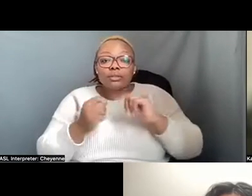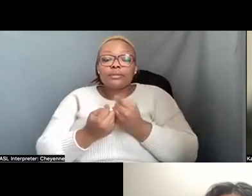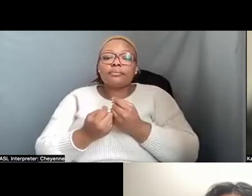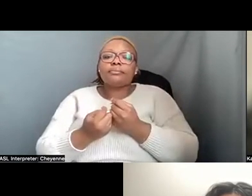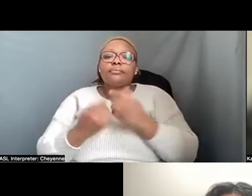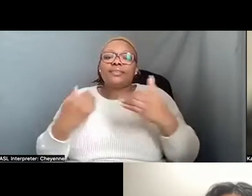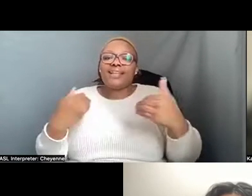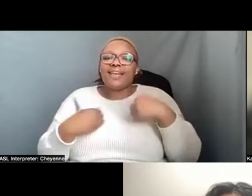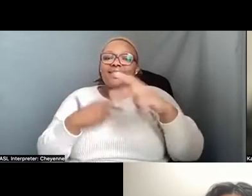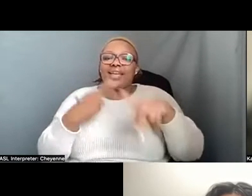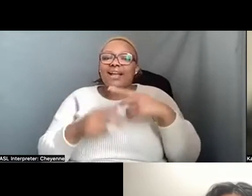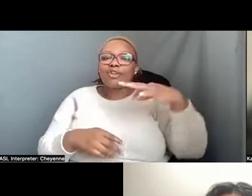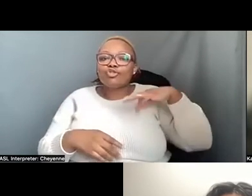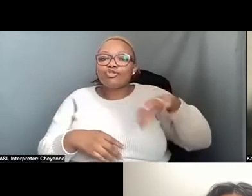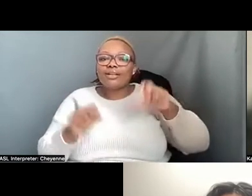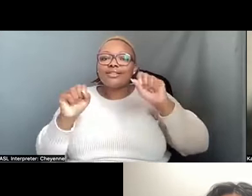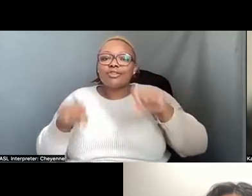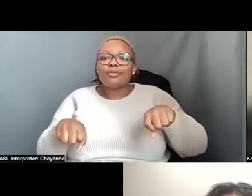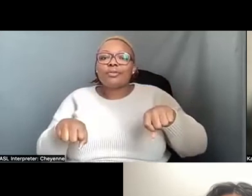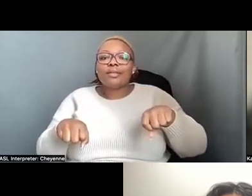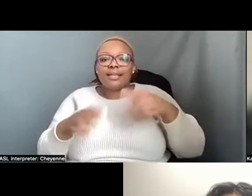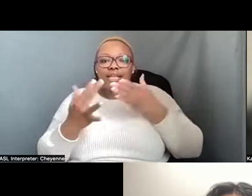kind of credit so you could get through the eligibility.